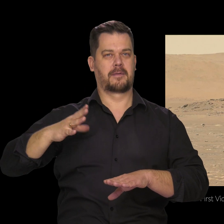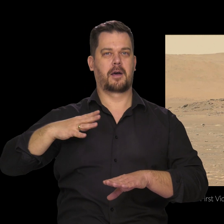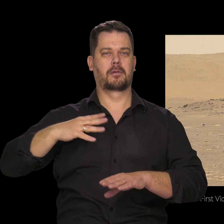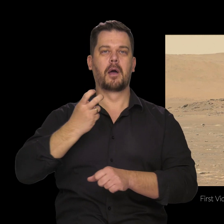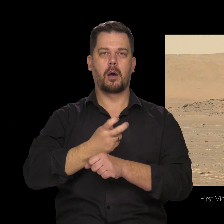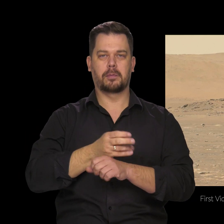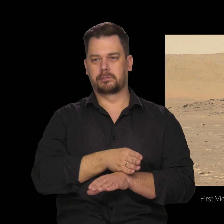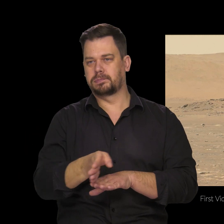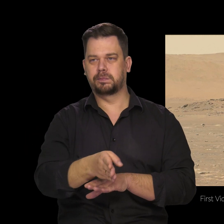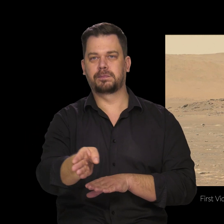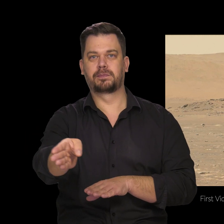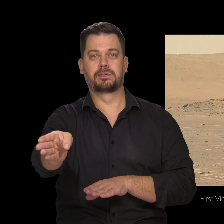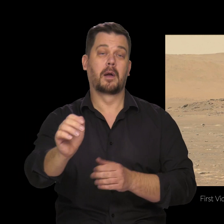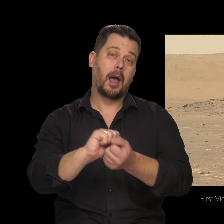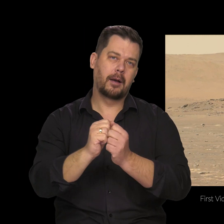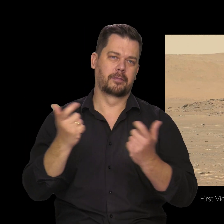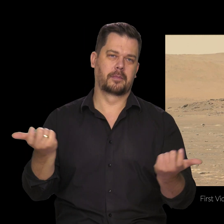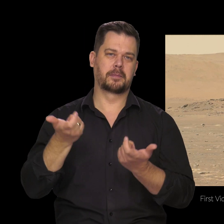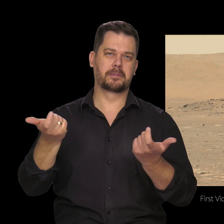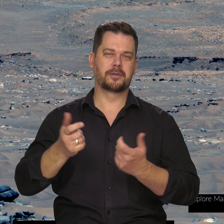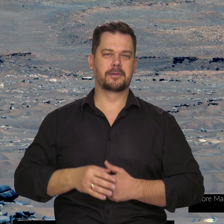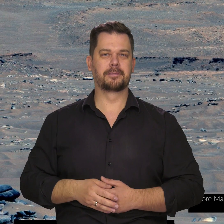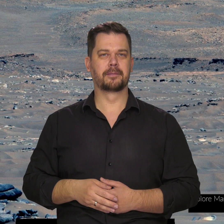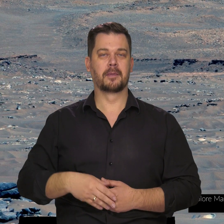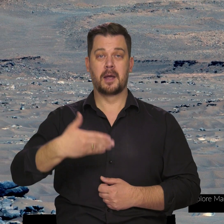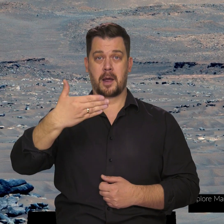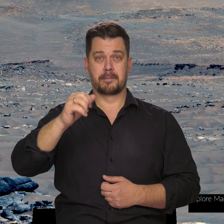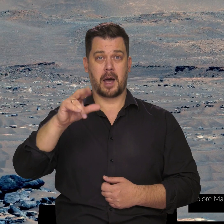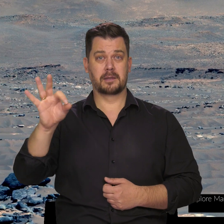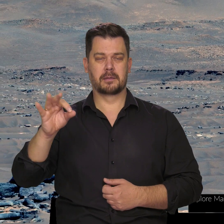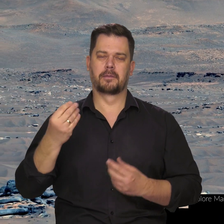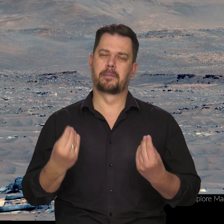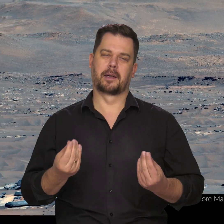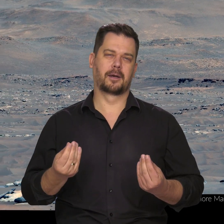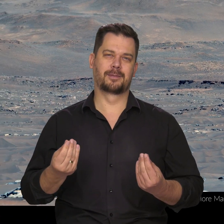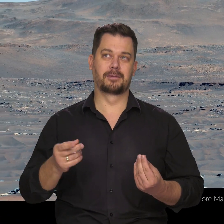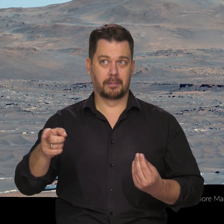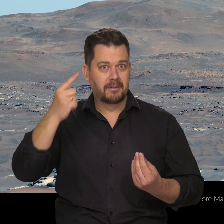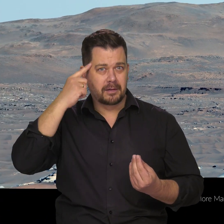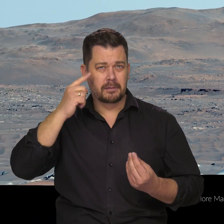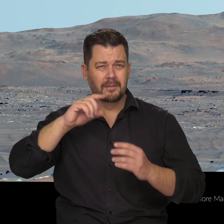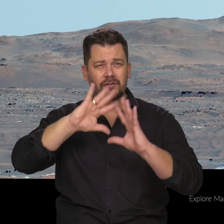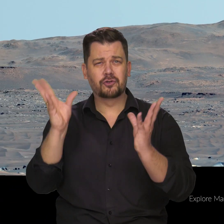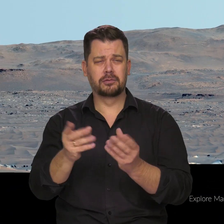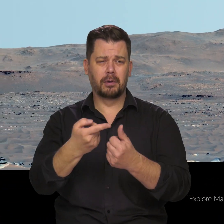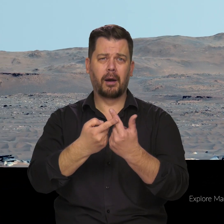places worth directing the rover or potential hazards. Mars is magnificent. And as you've just seen for yourselves,